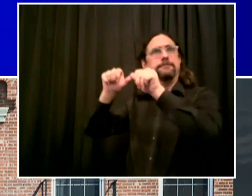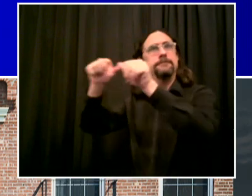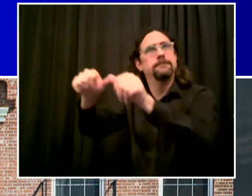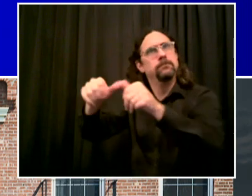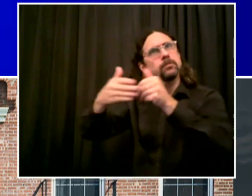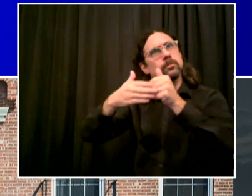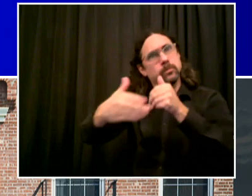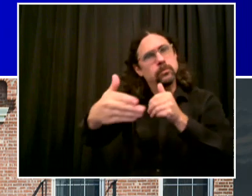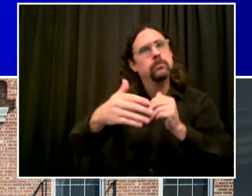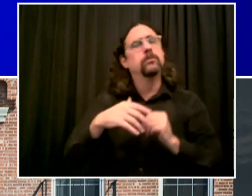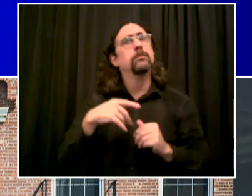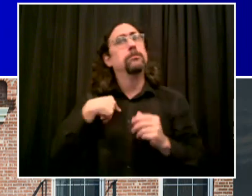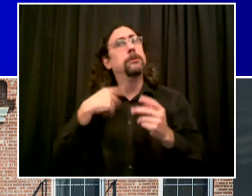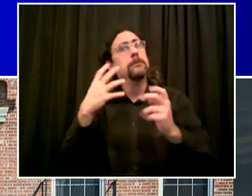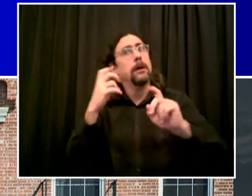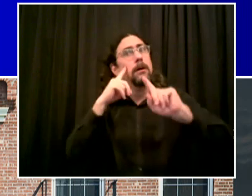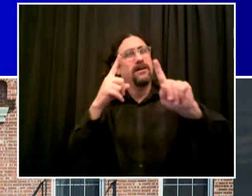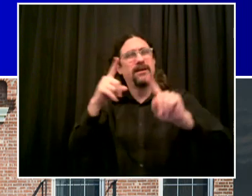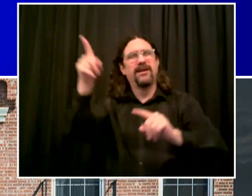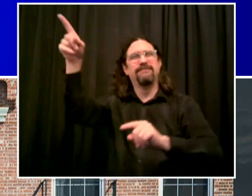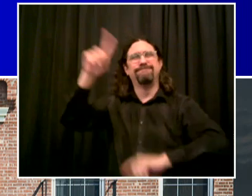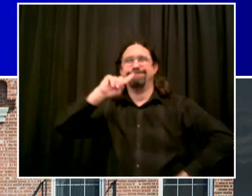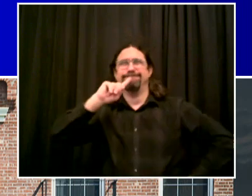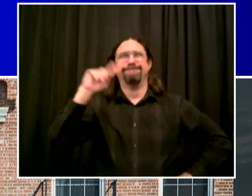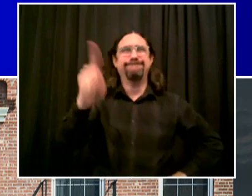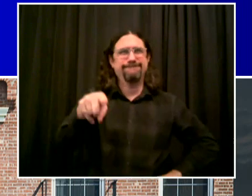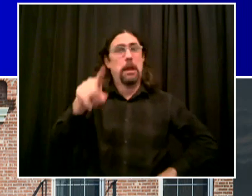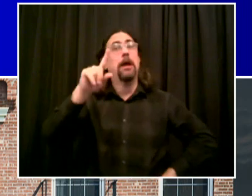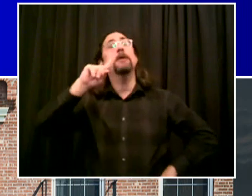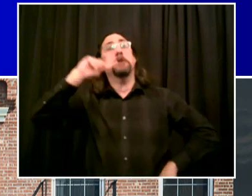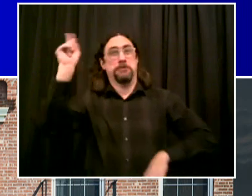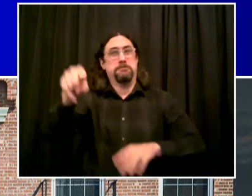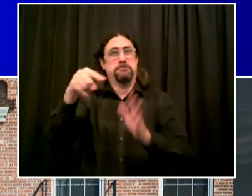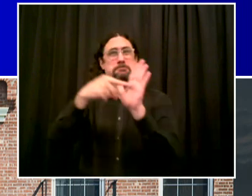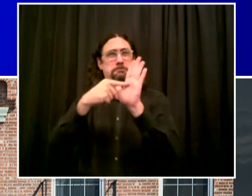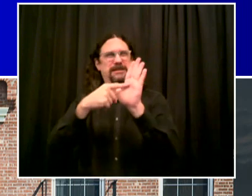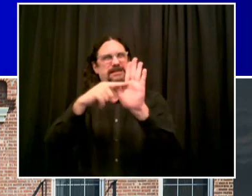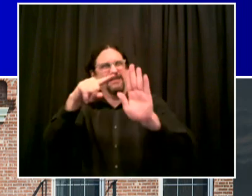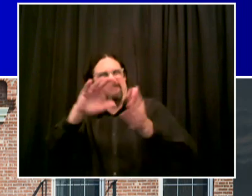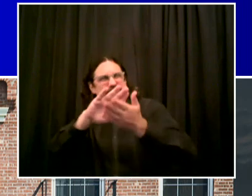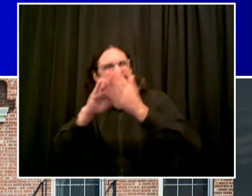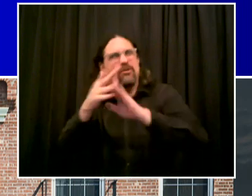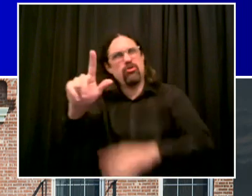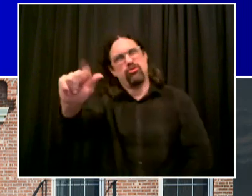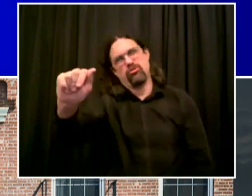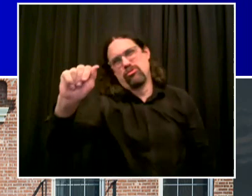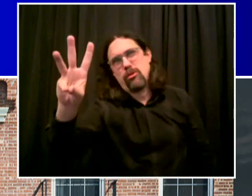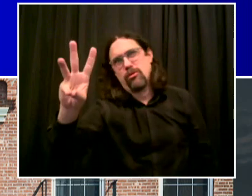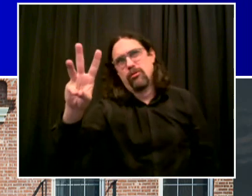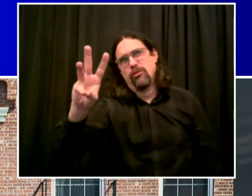BY. IT WOULD BE TH E STATE TPAO SS A LAW TO ALLOW PEOPLE TO PY A THE RENT WHEN THEY CAN. IF THEY DON'T